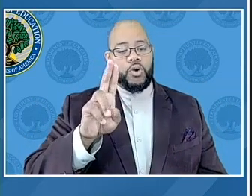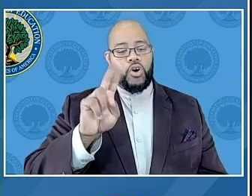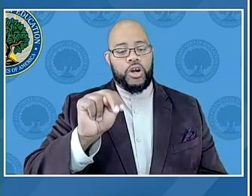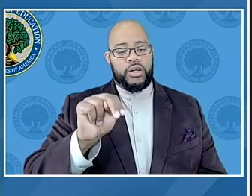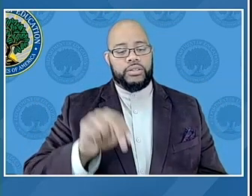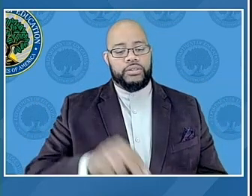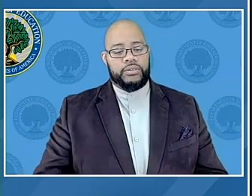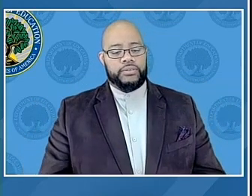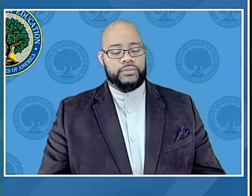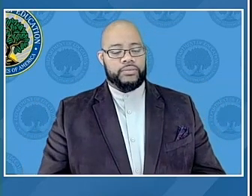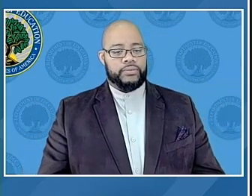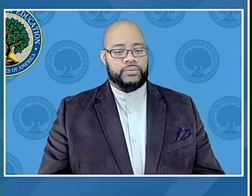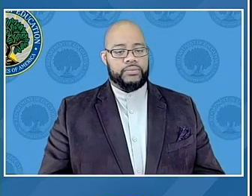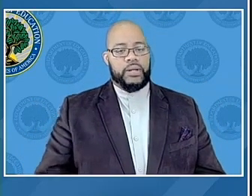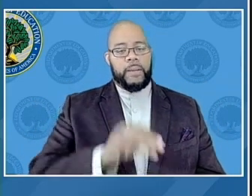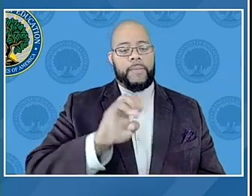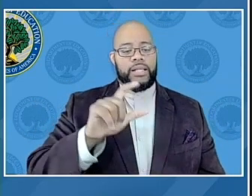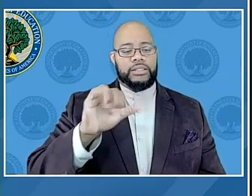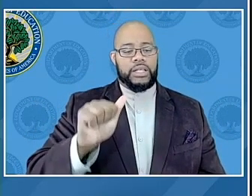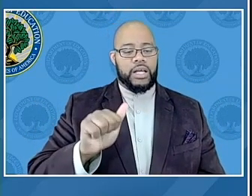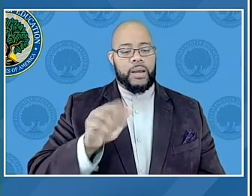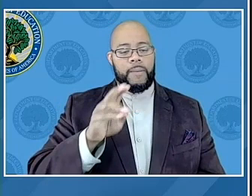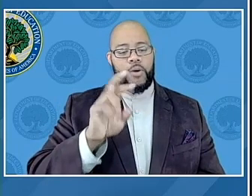Melissa Byrne is representing herself.